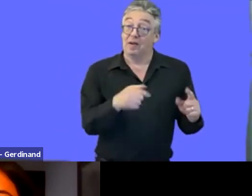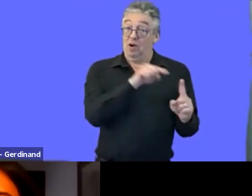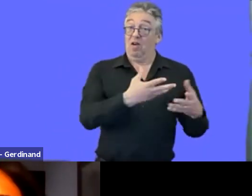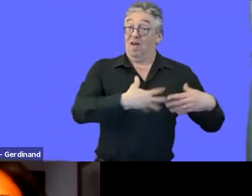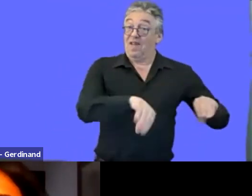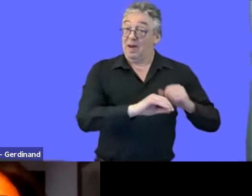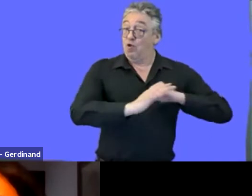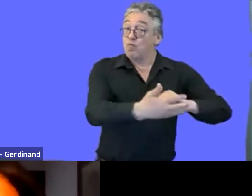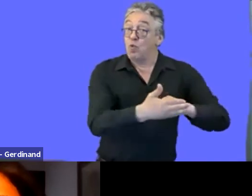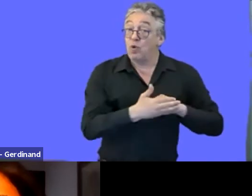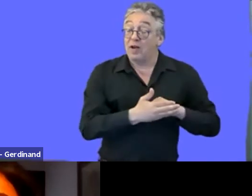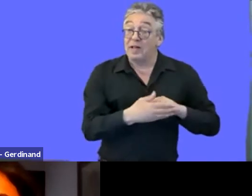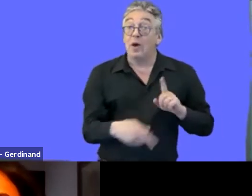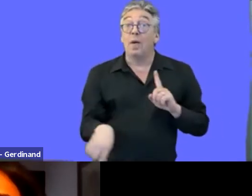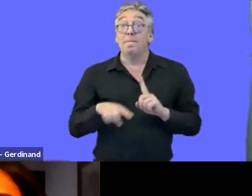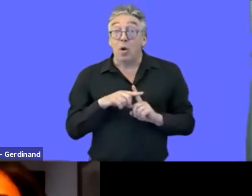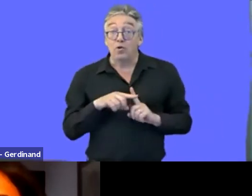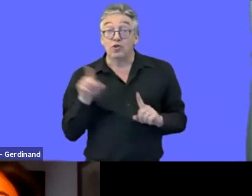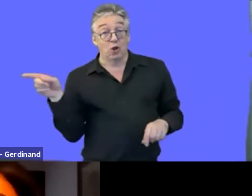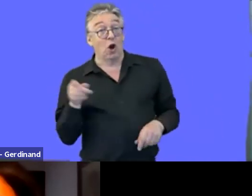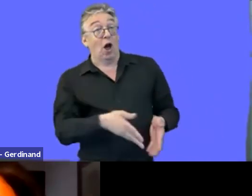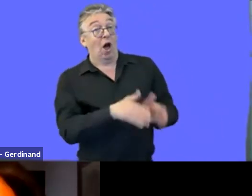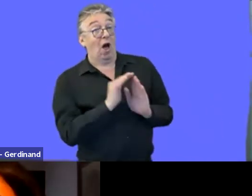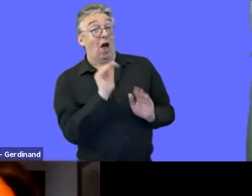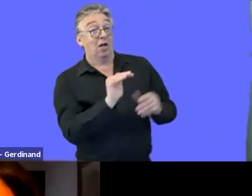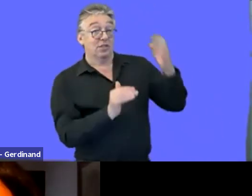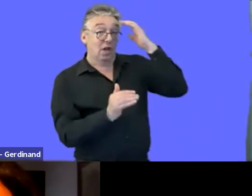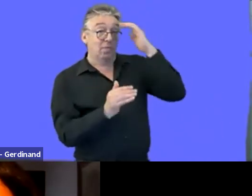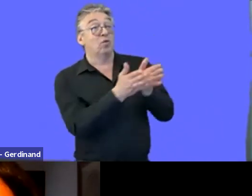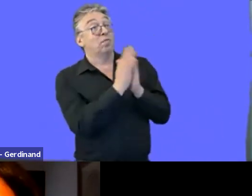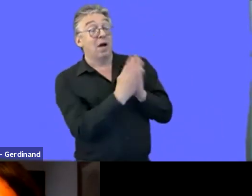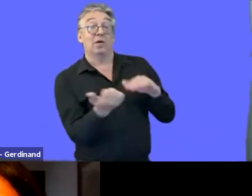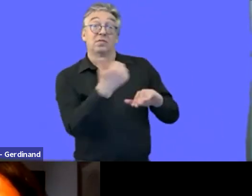They asked to introduce a specific law to domestic violence in Hungary